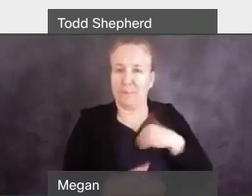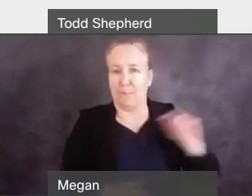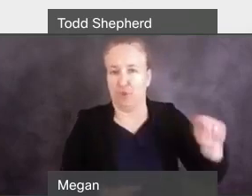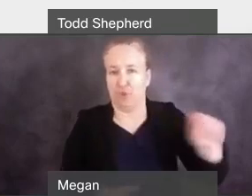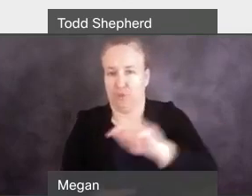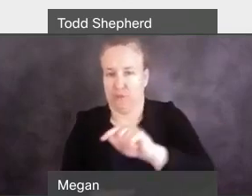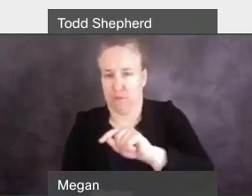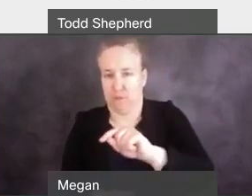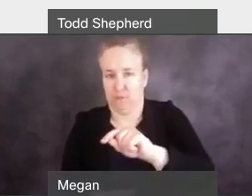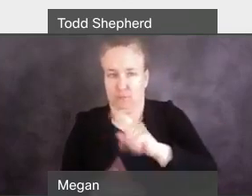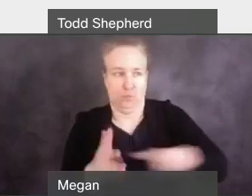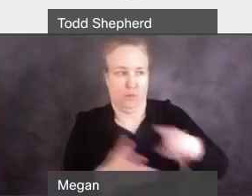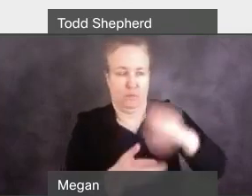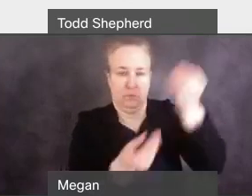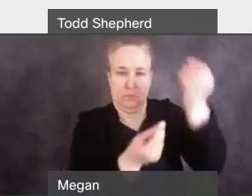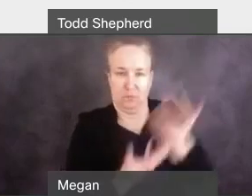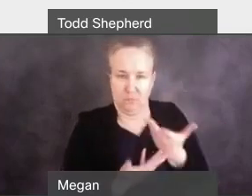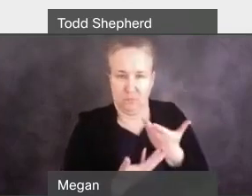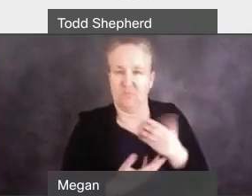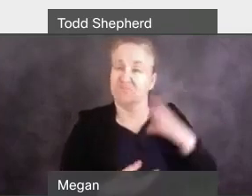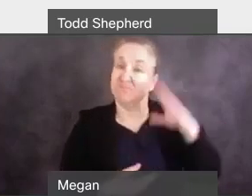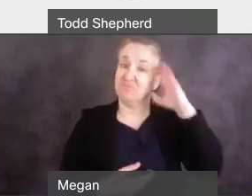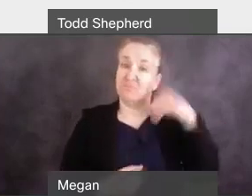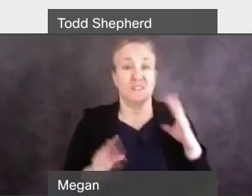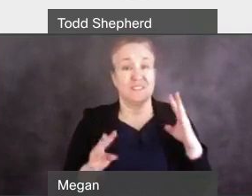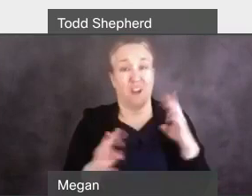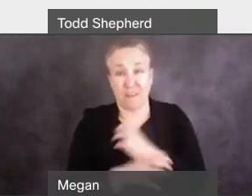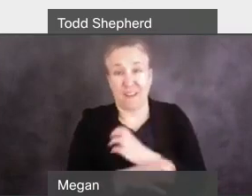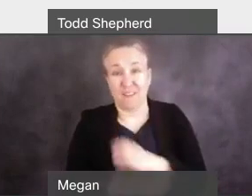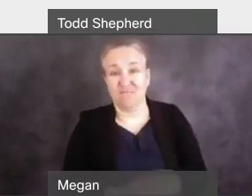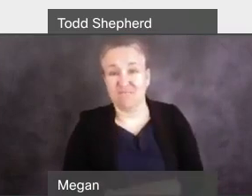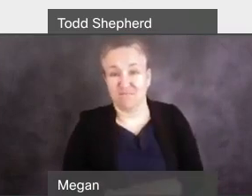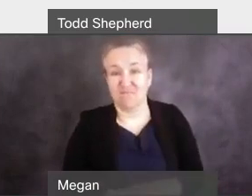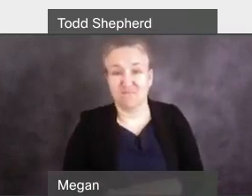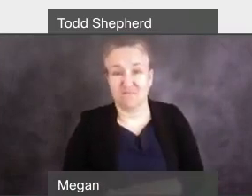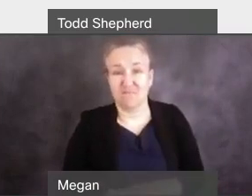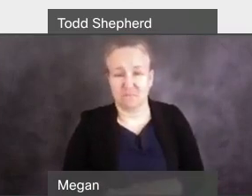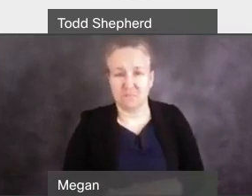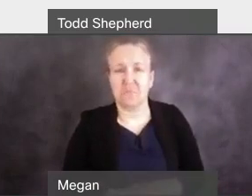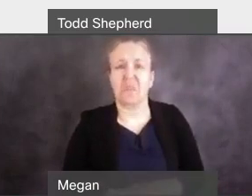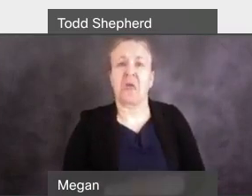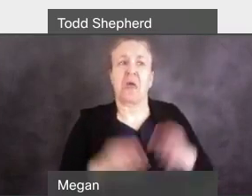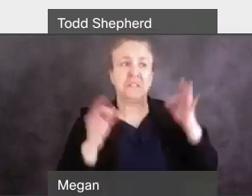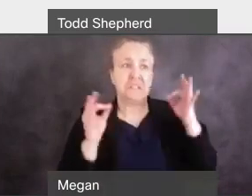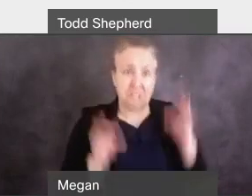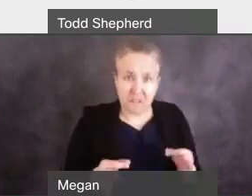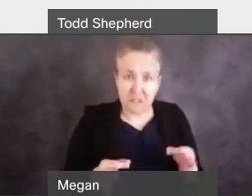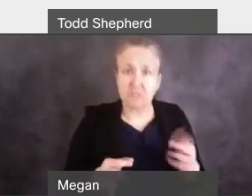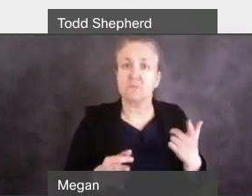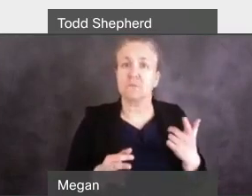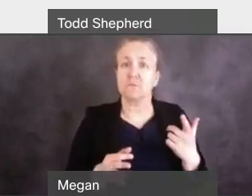and it's complicated. You know, I think that there's definitely hesitancy from a number of